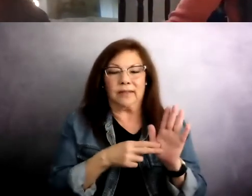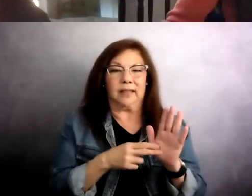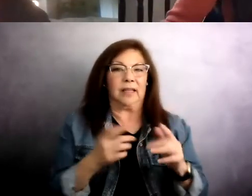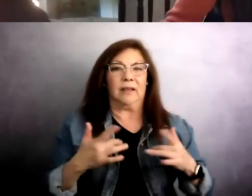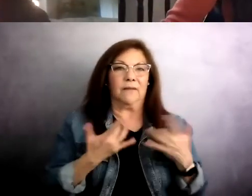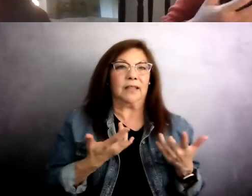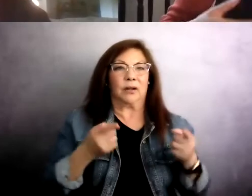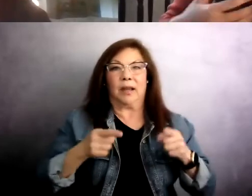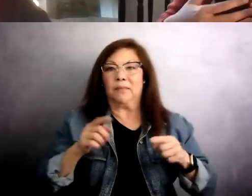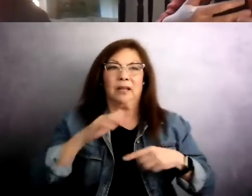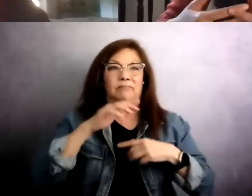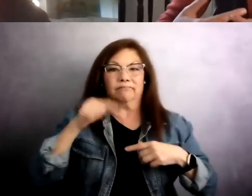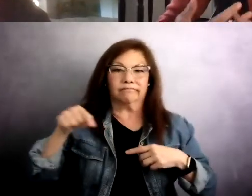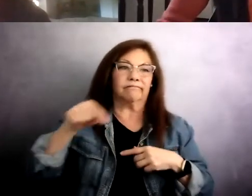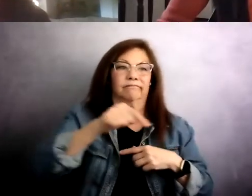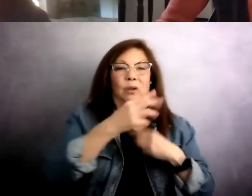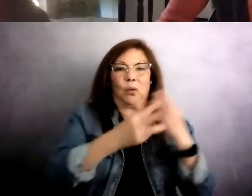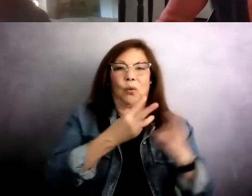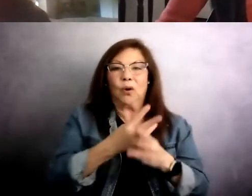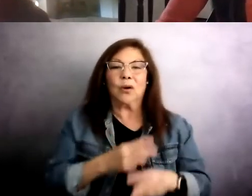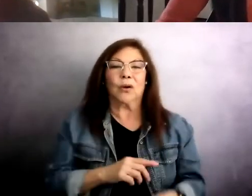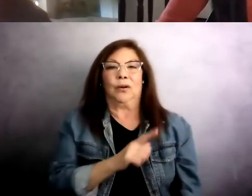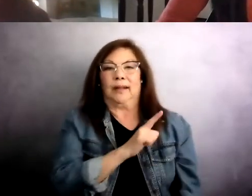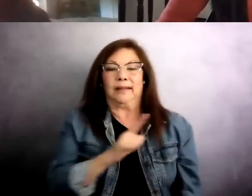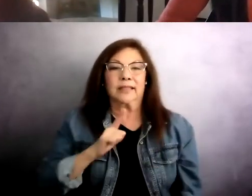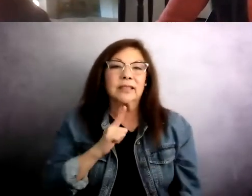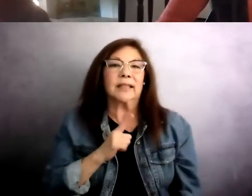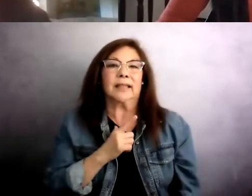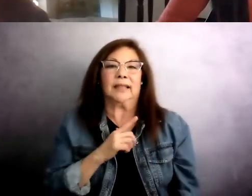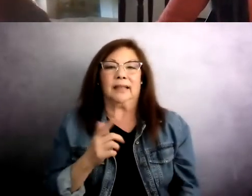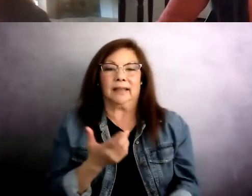of the world, like the investigation United States, that Scott Fitzgerald doesn't really